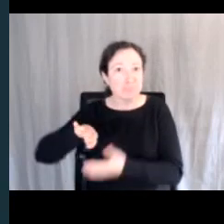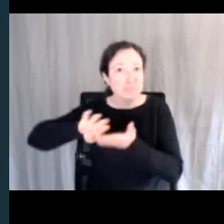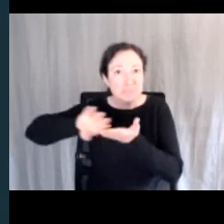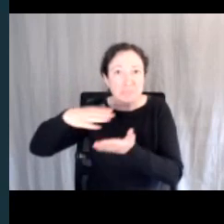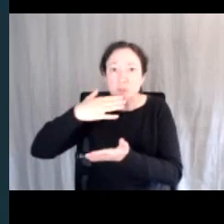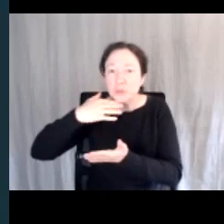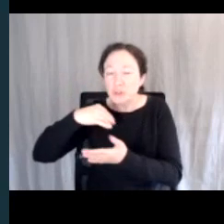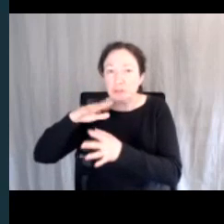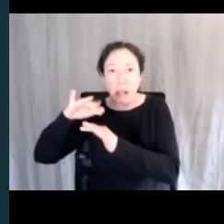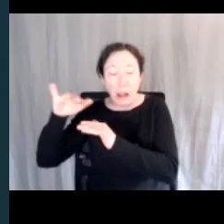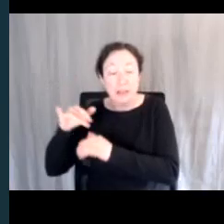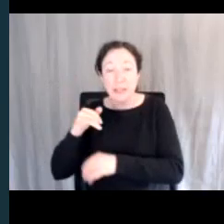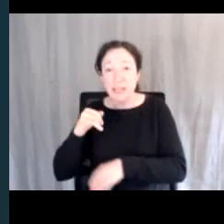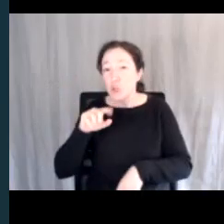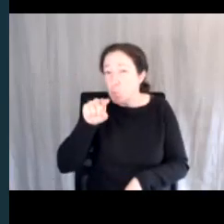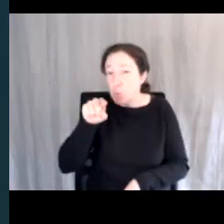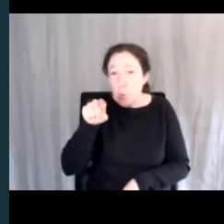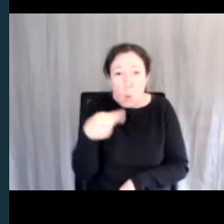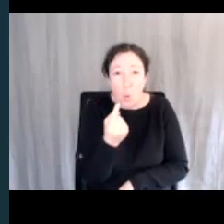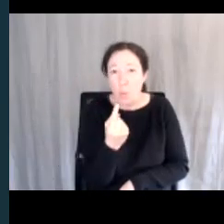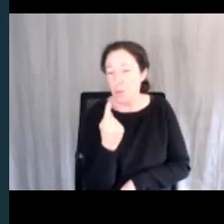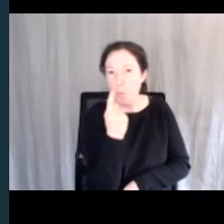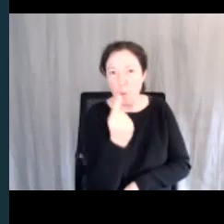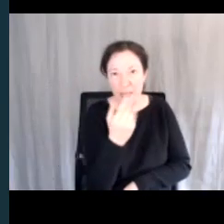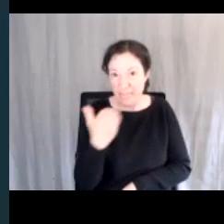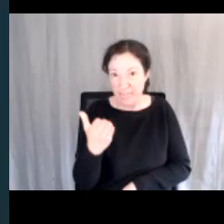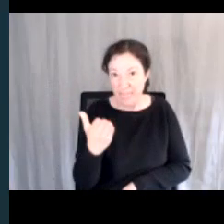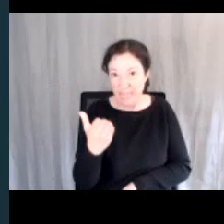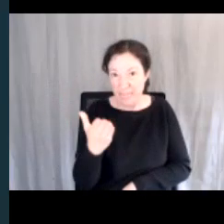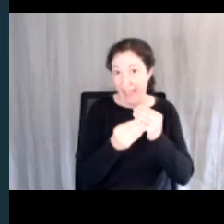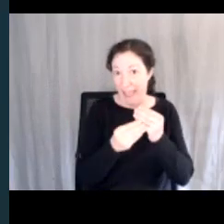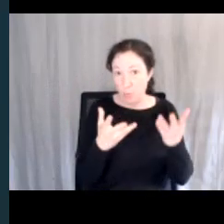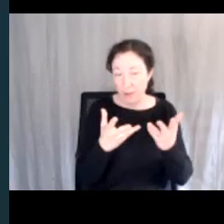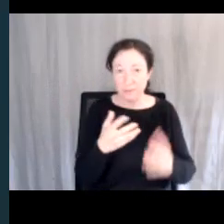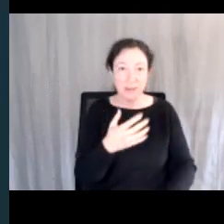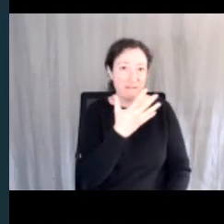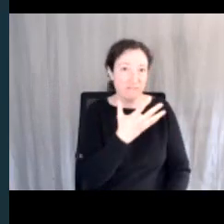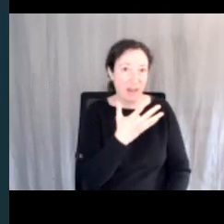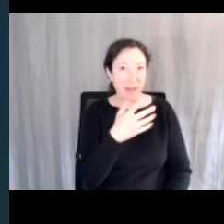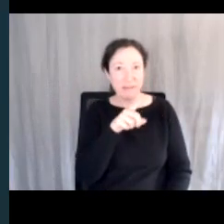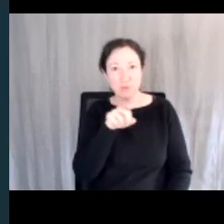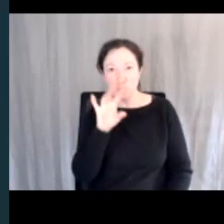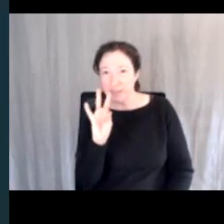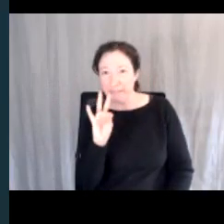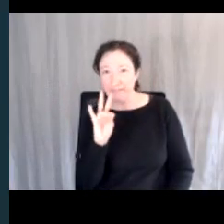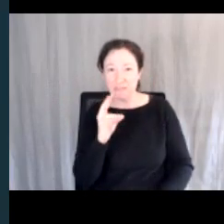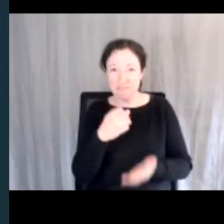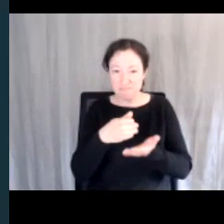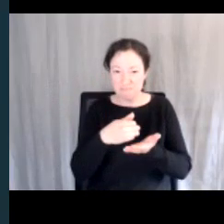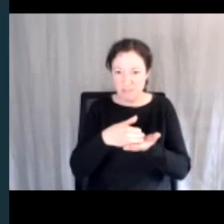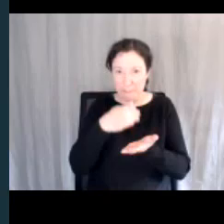and you just wanted to you, but you wanted to work on this, just start eating like five to seven cups of green leafy vegetables a day.